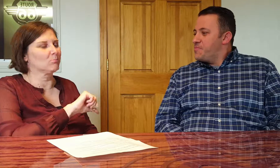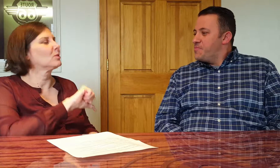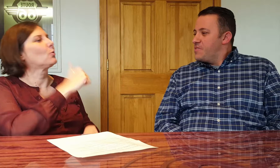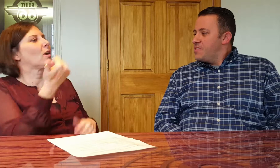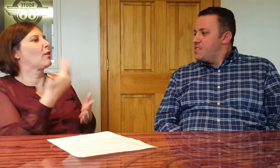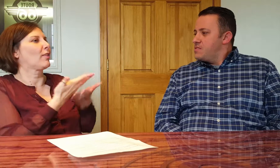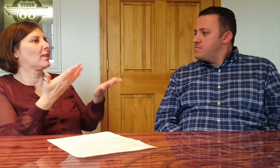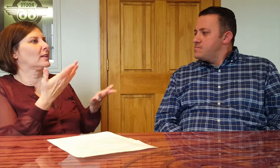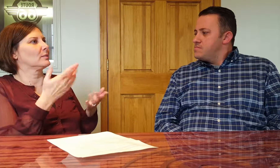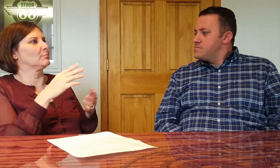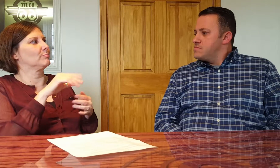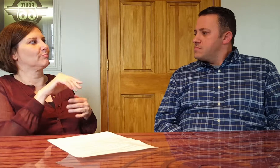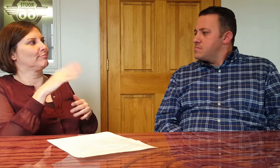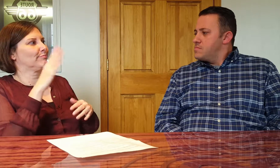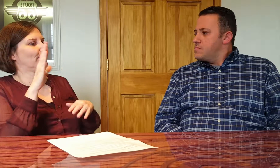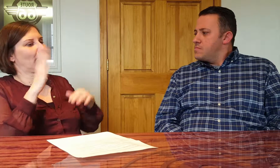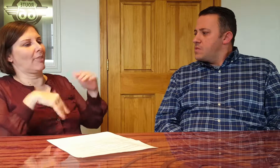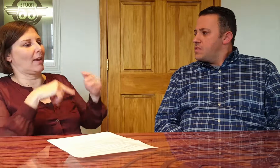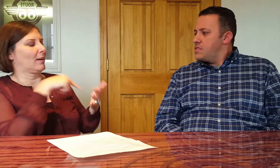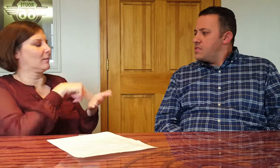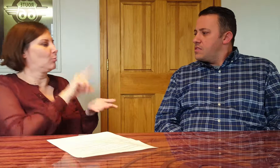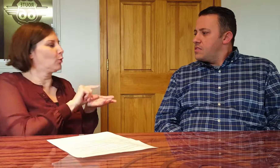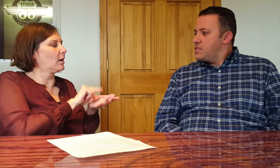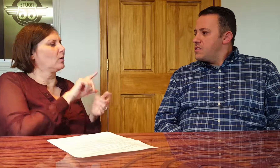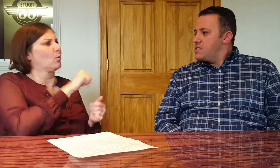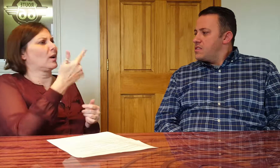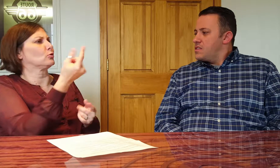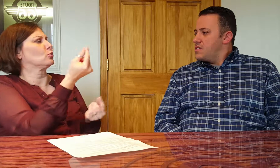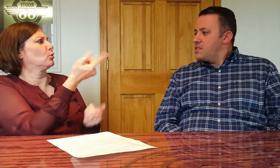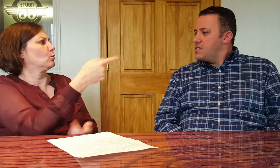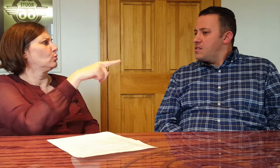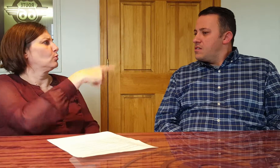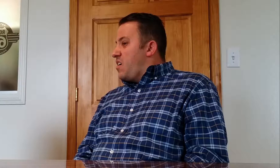That's our ultimate goal. What sort of things do you do other than promotional printing?